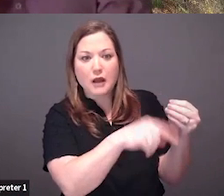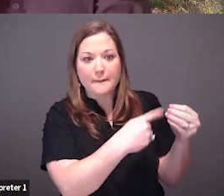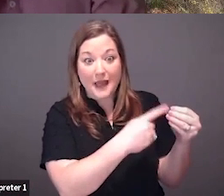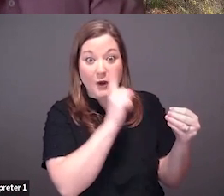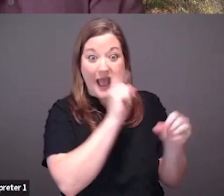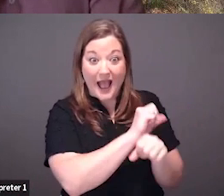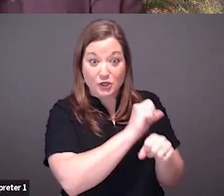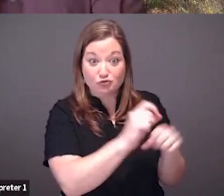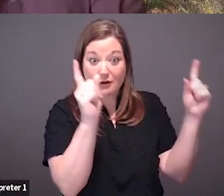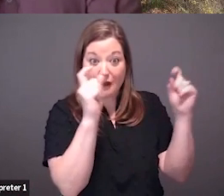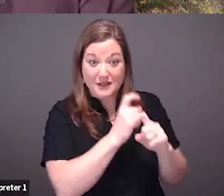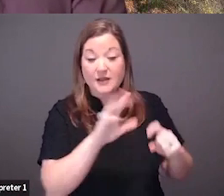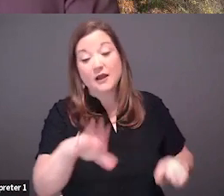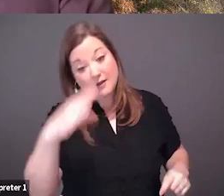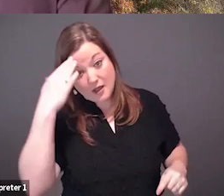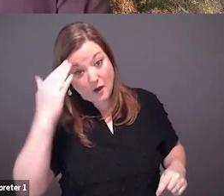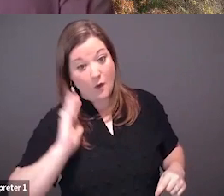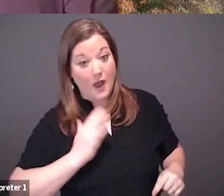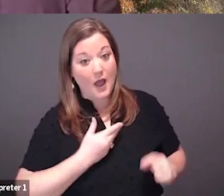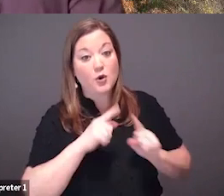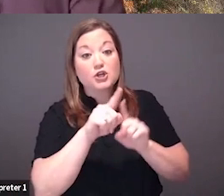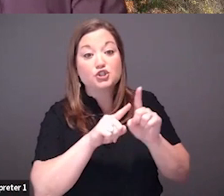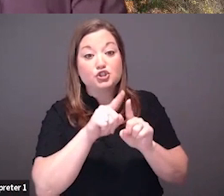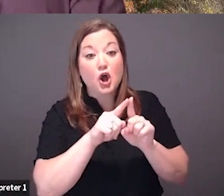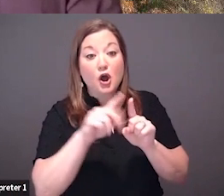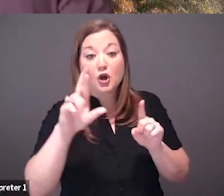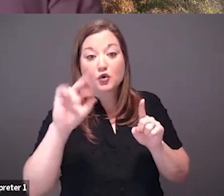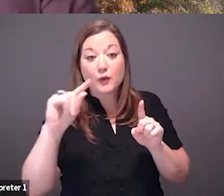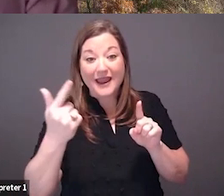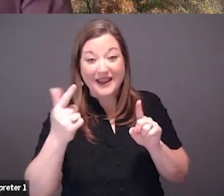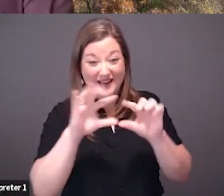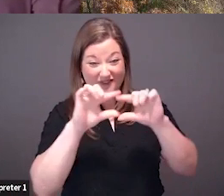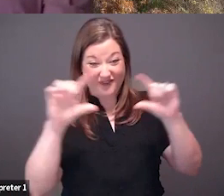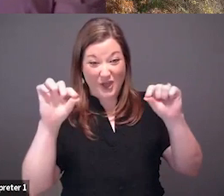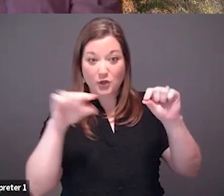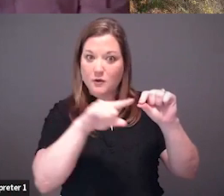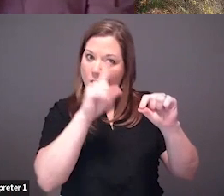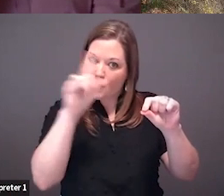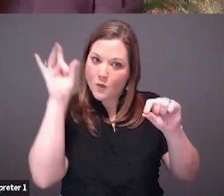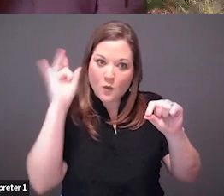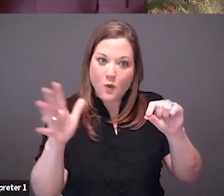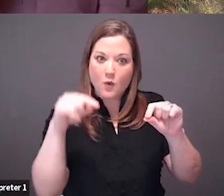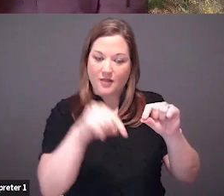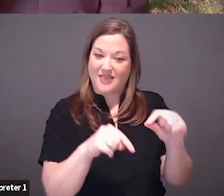I know our star rating field has been a beast. That's one of the ones that remain as.